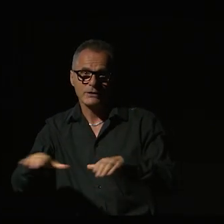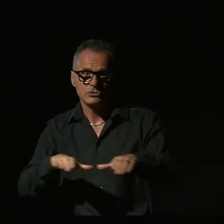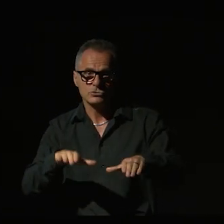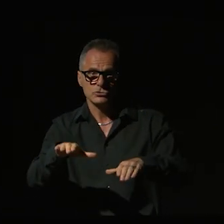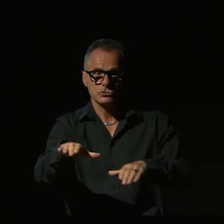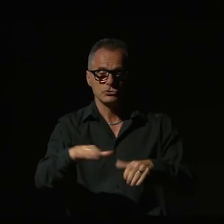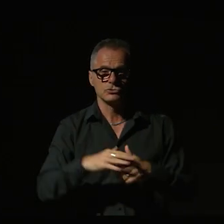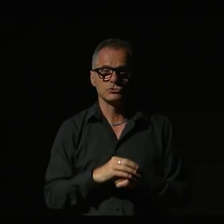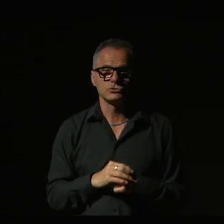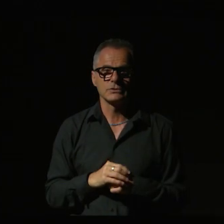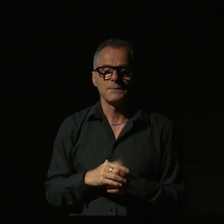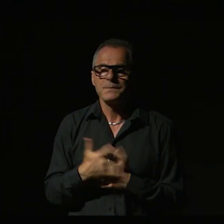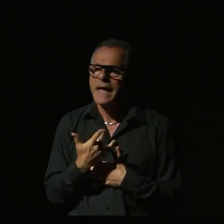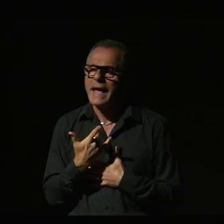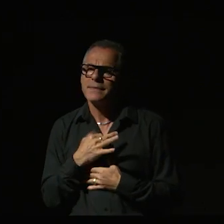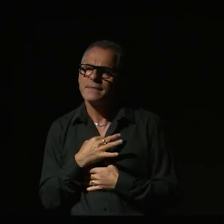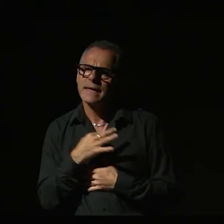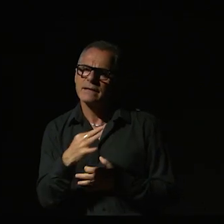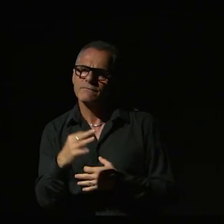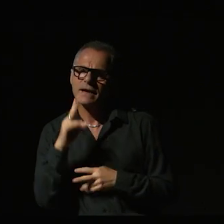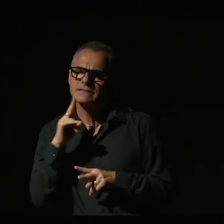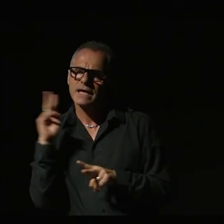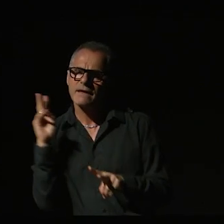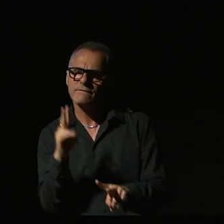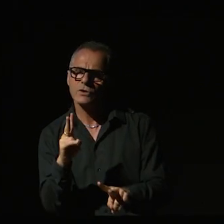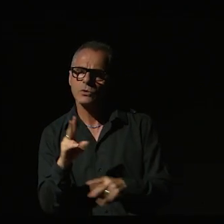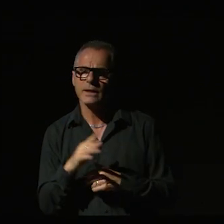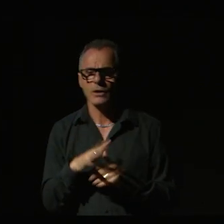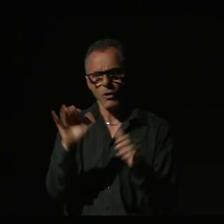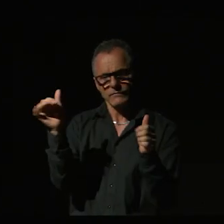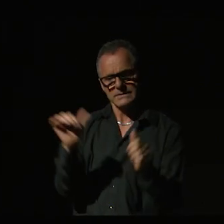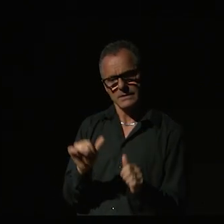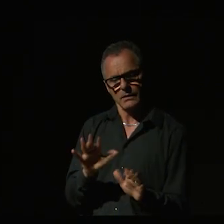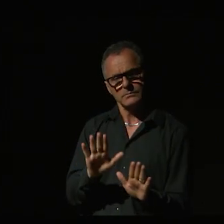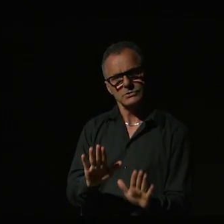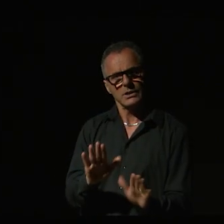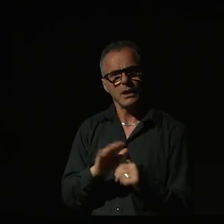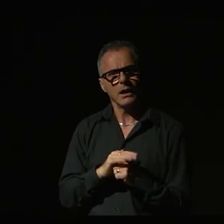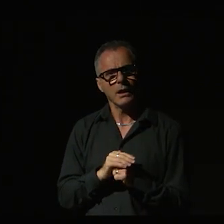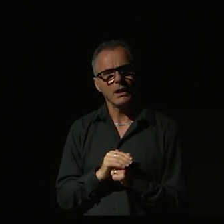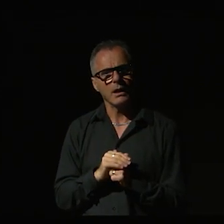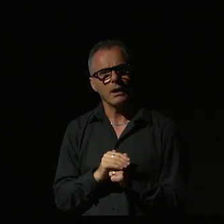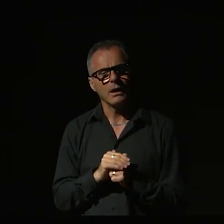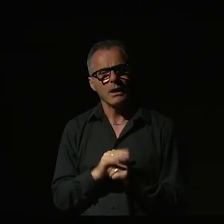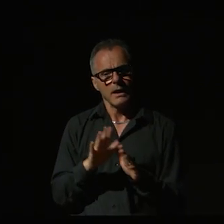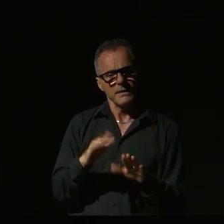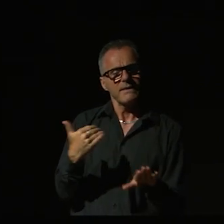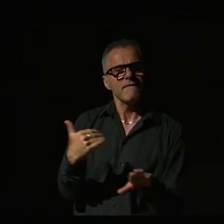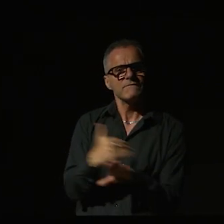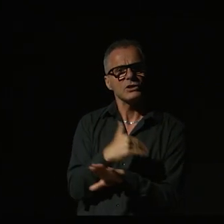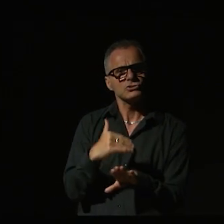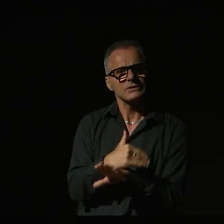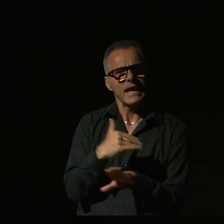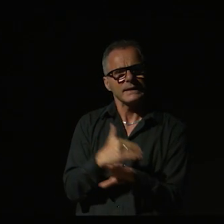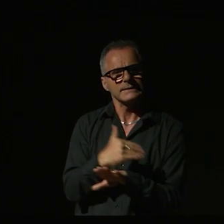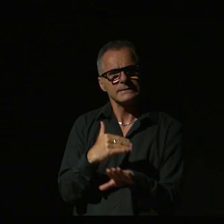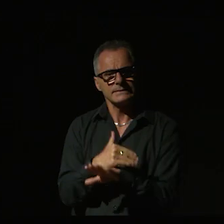and they invite a parallel viewing of painting and sculpture, adding a sense of proportionality to the room and the ceiling design.